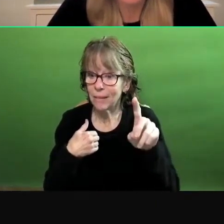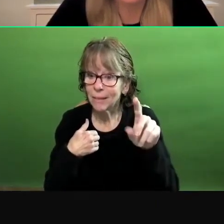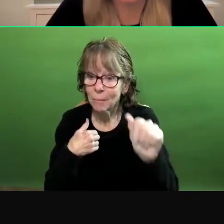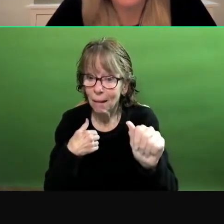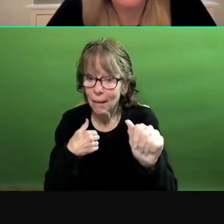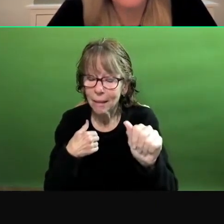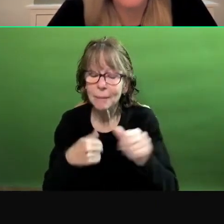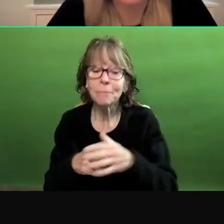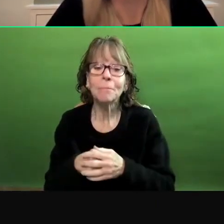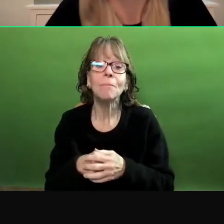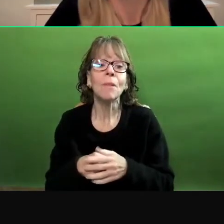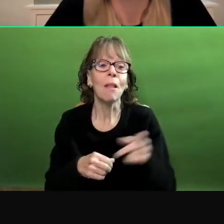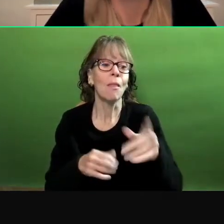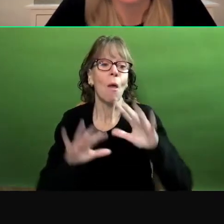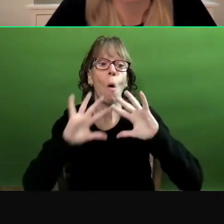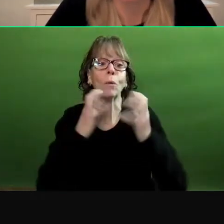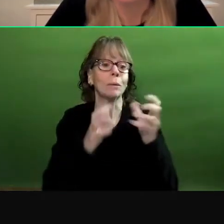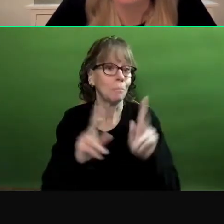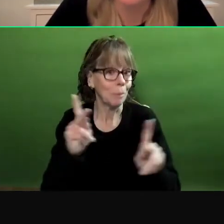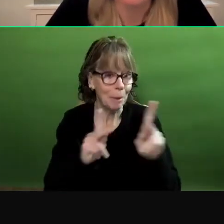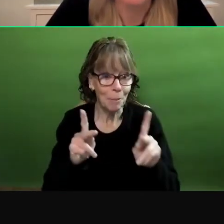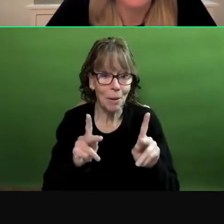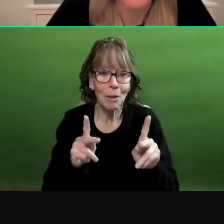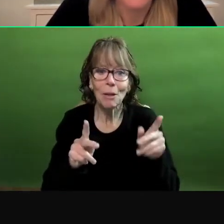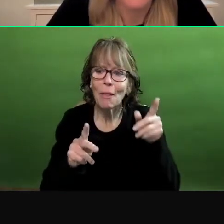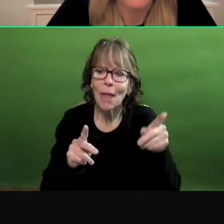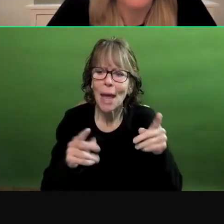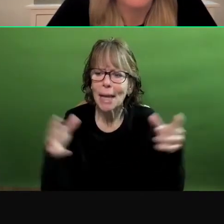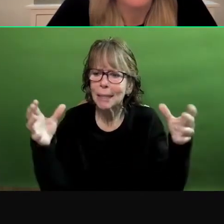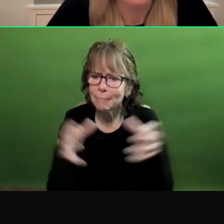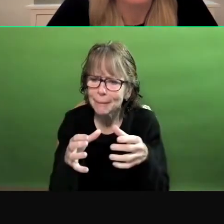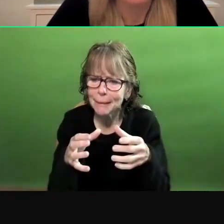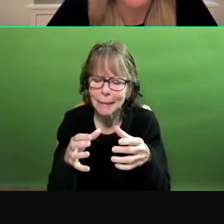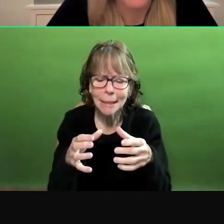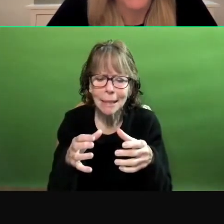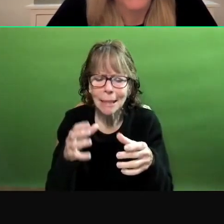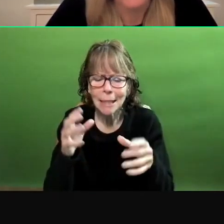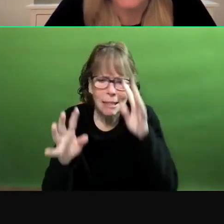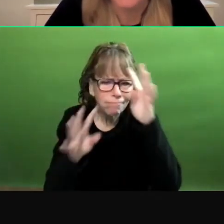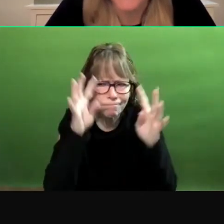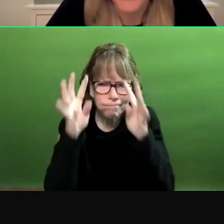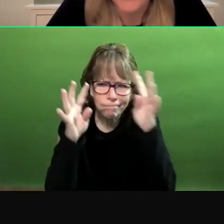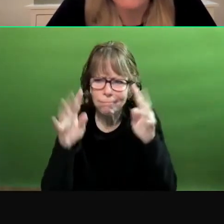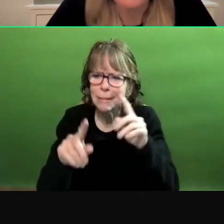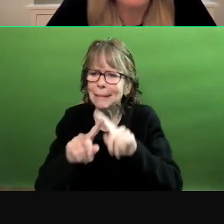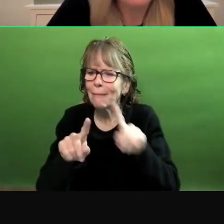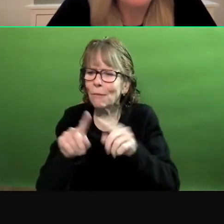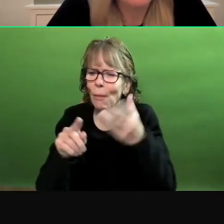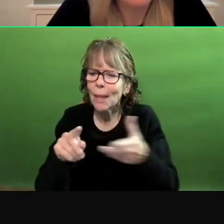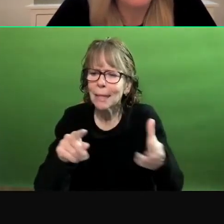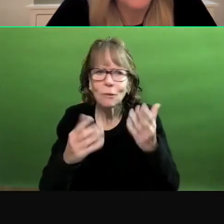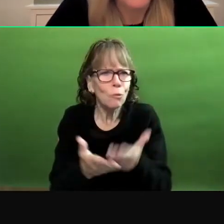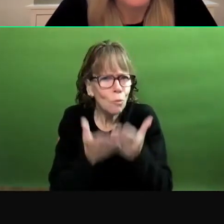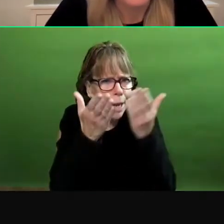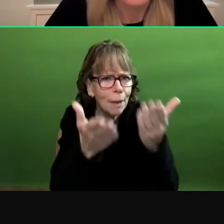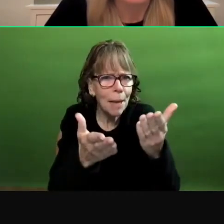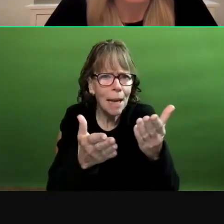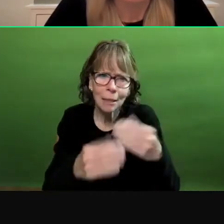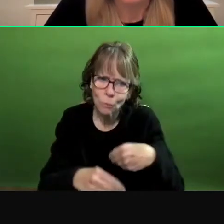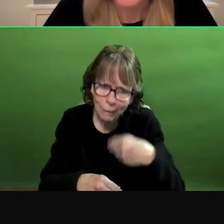had the opportunity to provide and create recommendations to the NIH on how to make